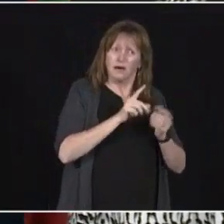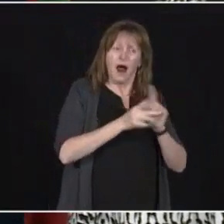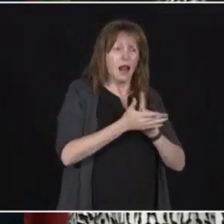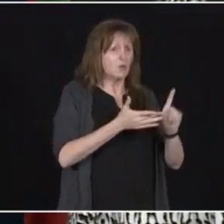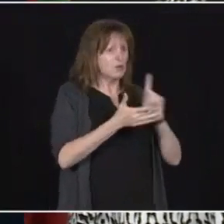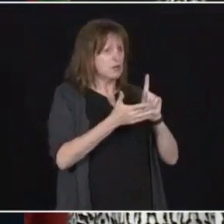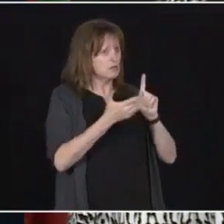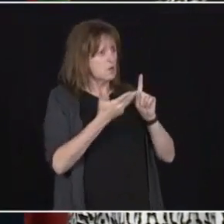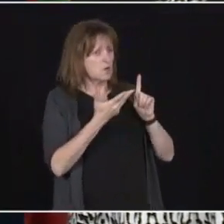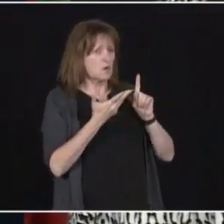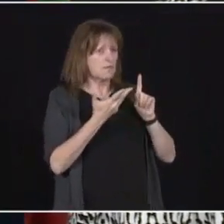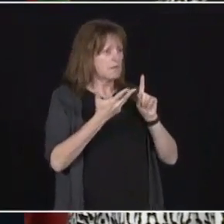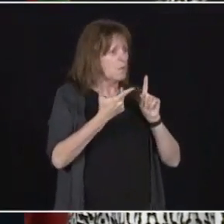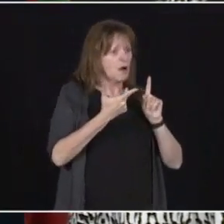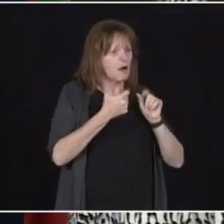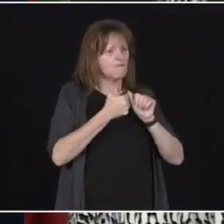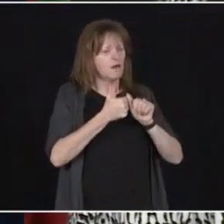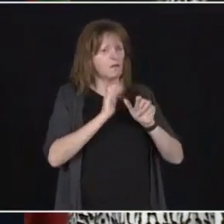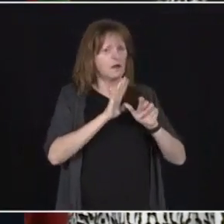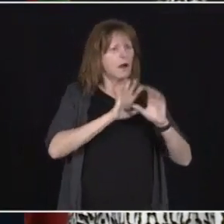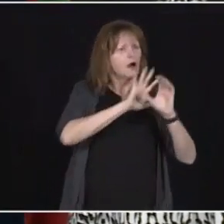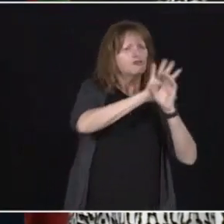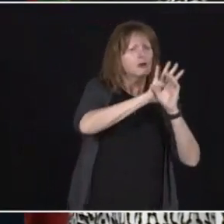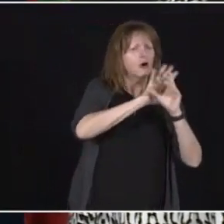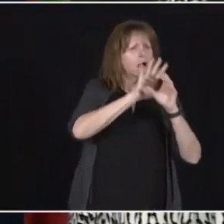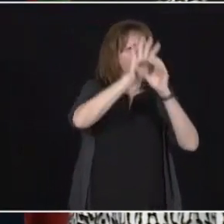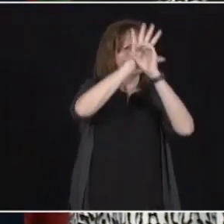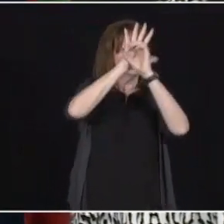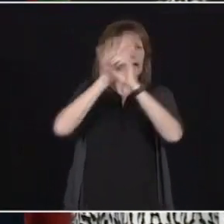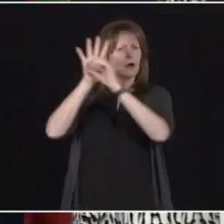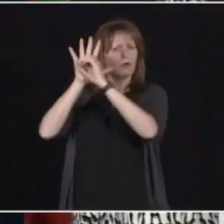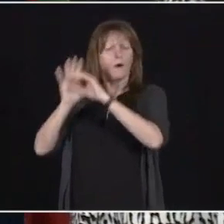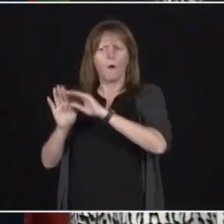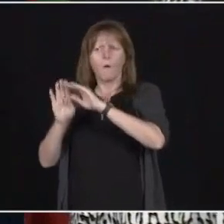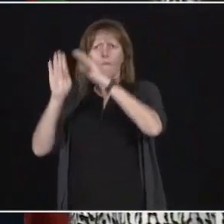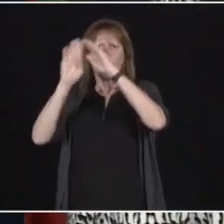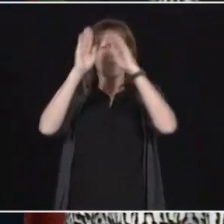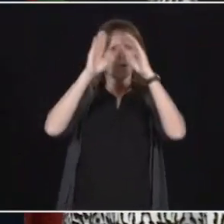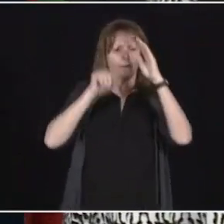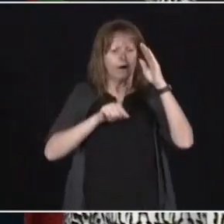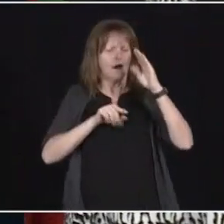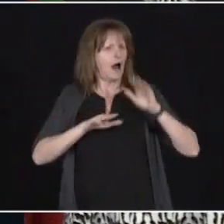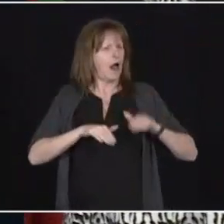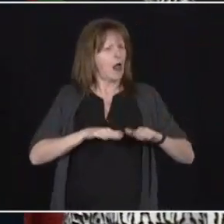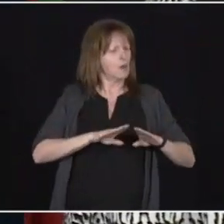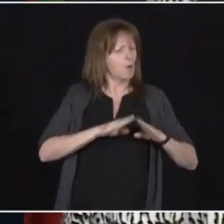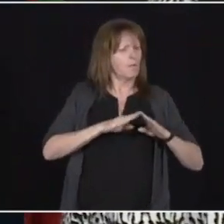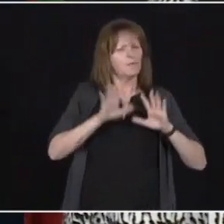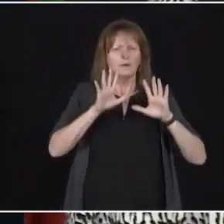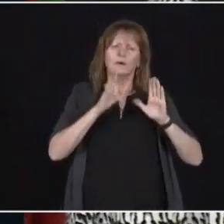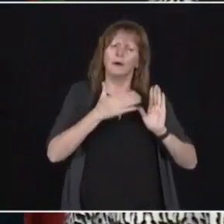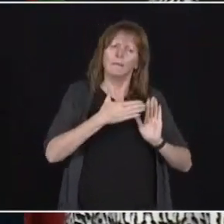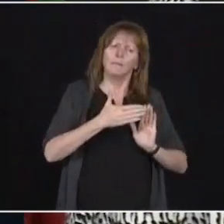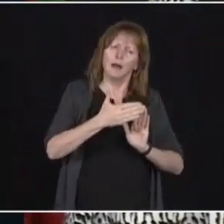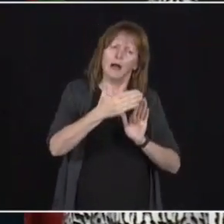province. A plan that will help us reopen safely. Without taking unnecessary risks because a second wave